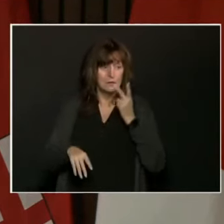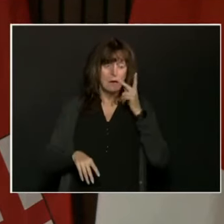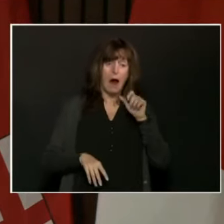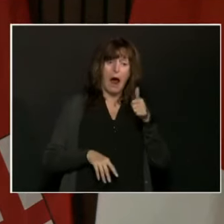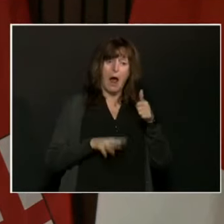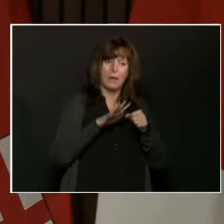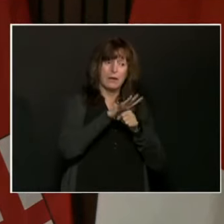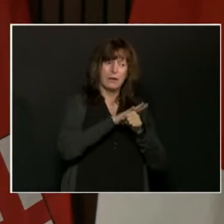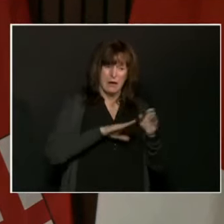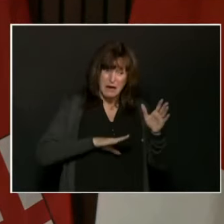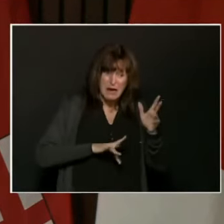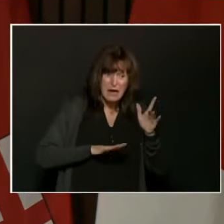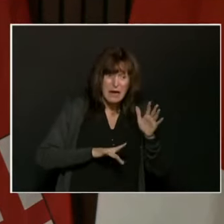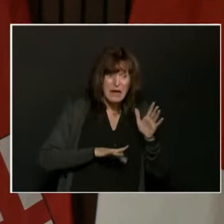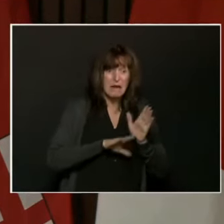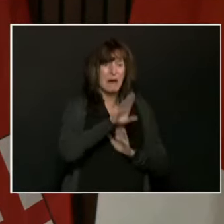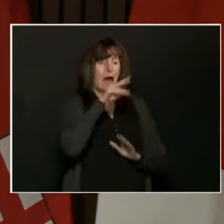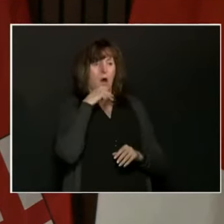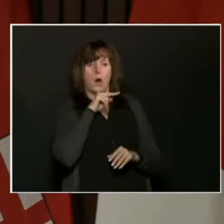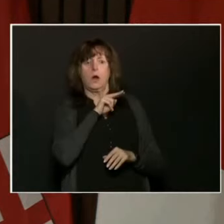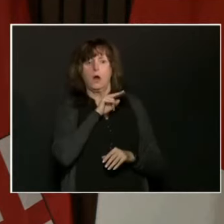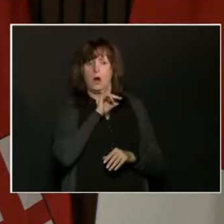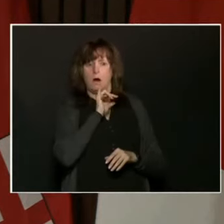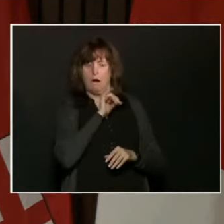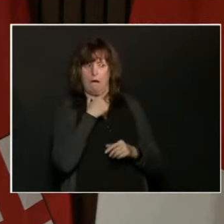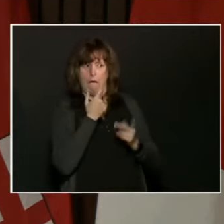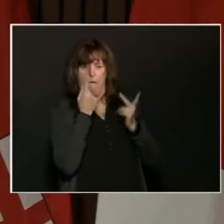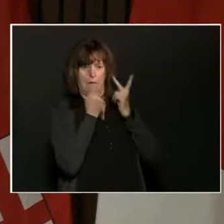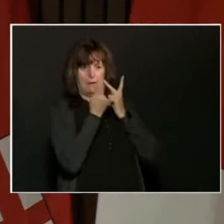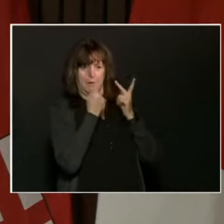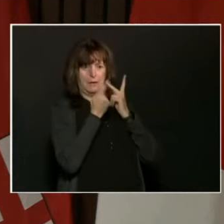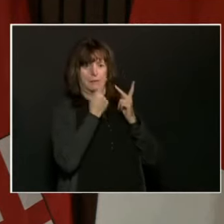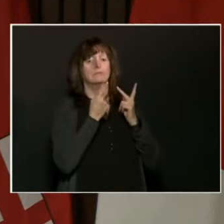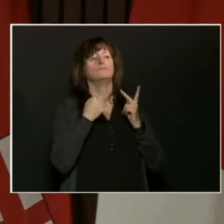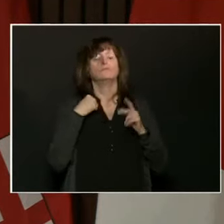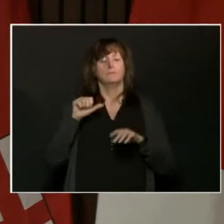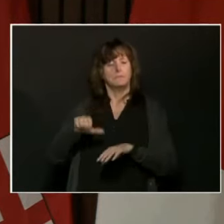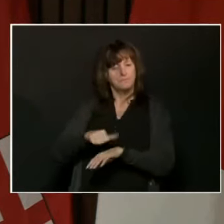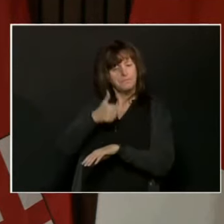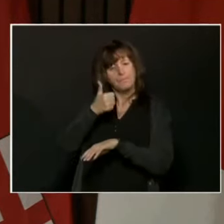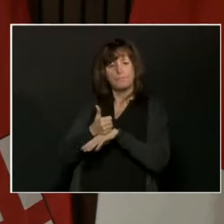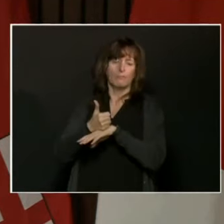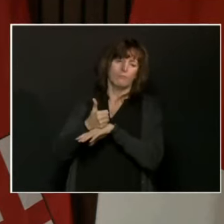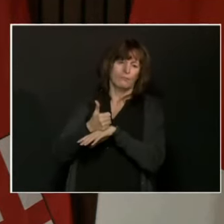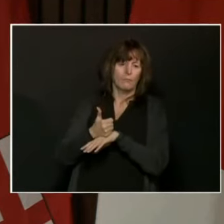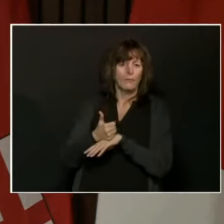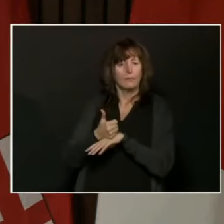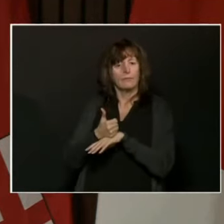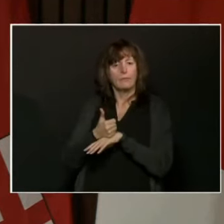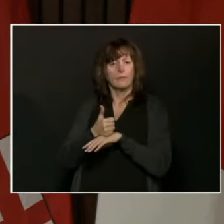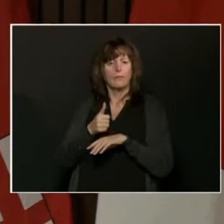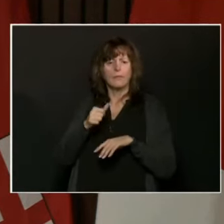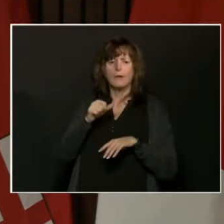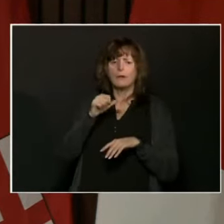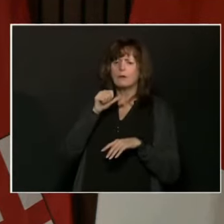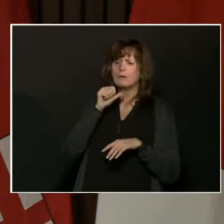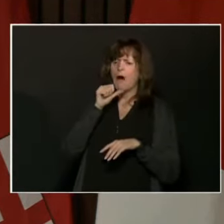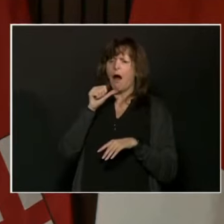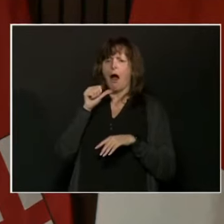PRESENTATION AND YOU LOOK AT WHAT HAPPENED IN A NUMBER THOSE OTHER JURISDICTIONS, THERE WAS